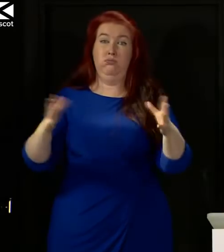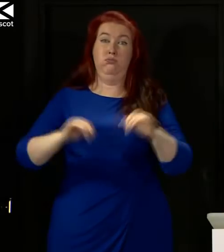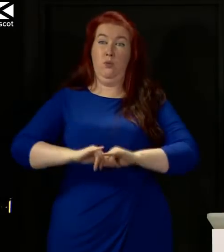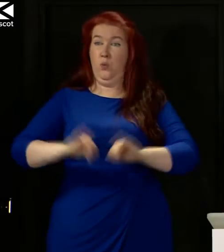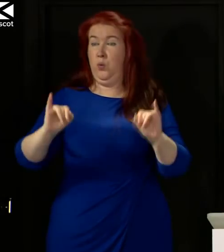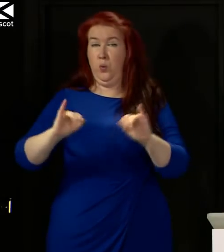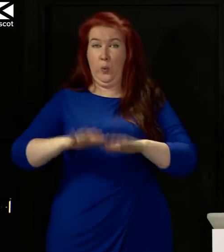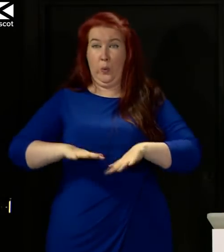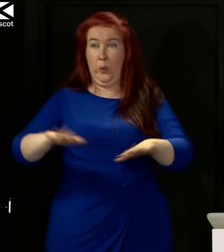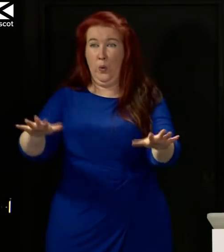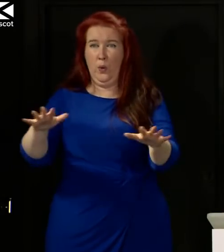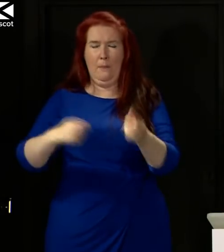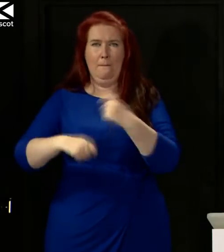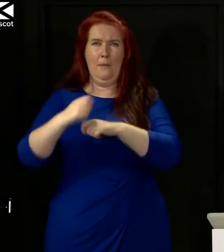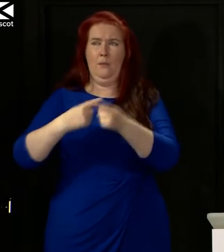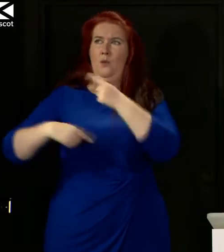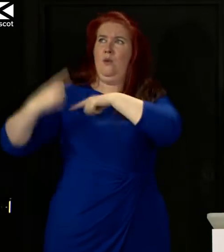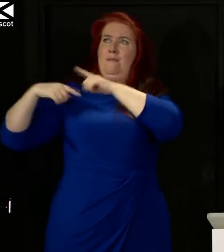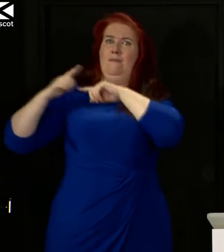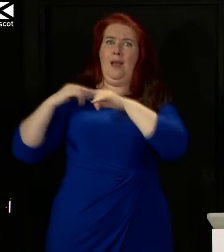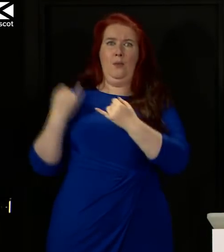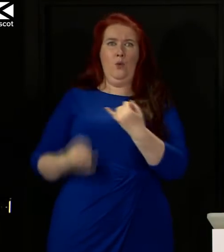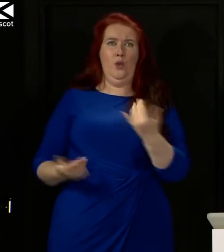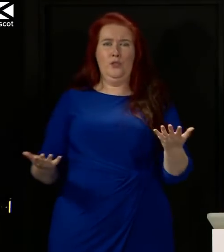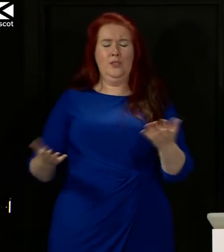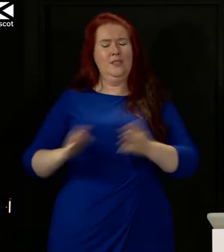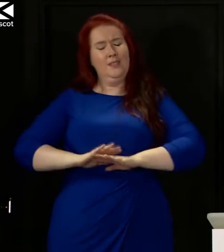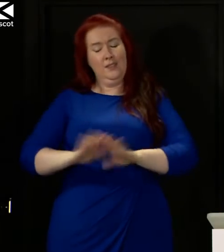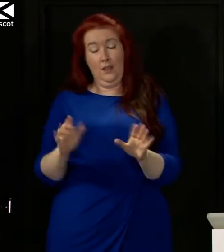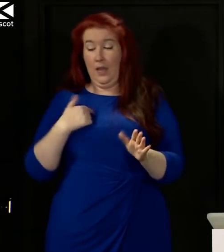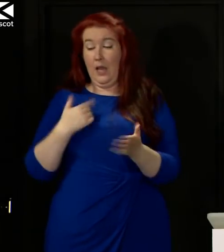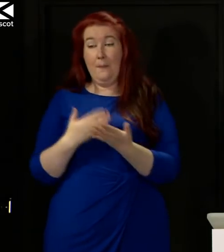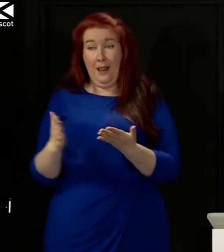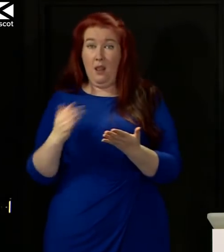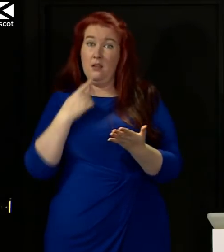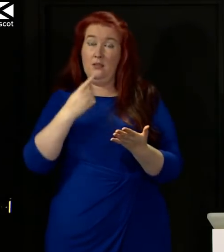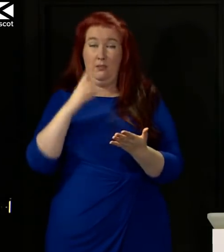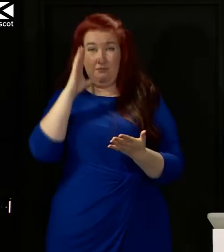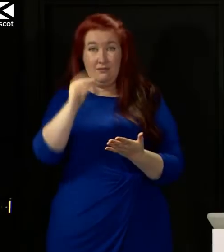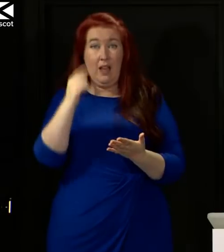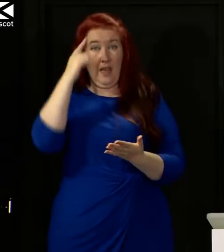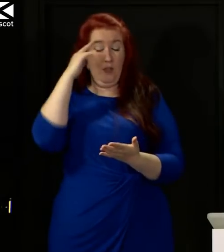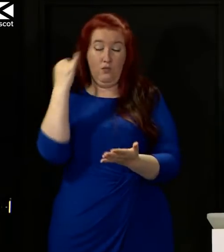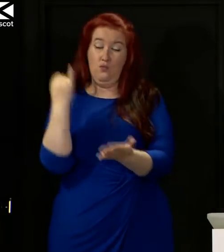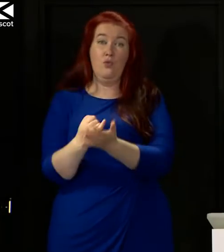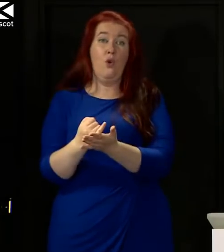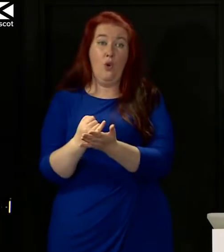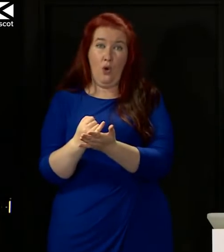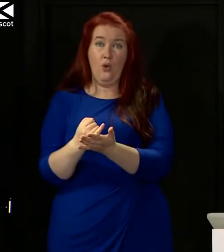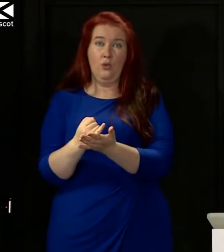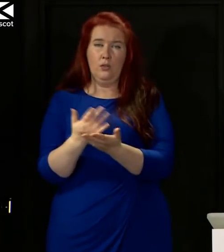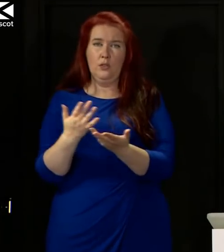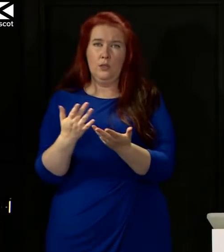made it pretty clear that I think it is wrong, fundamentally wrong to see two-metres in isolation